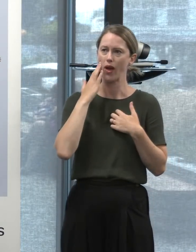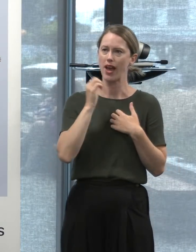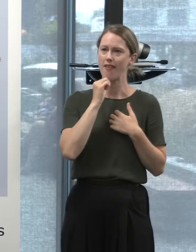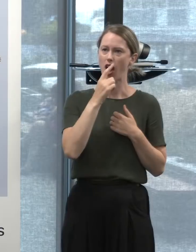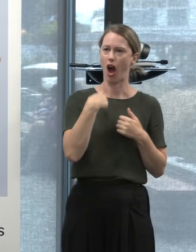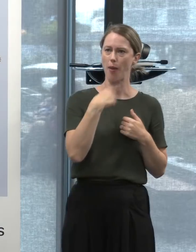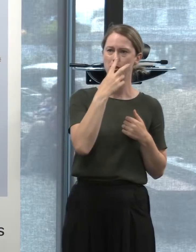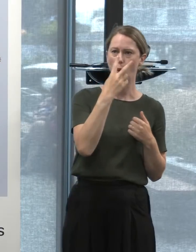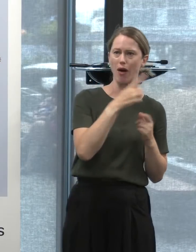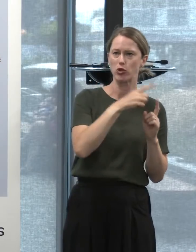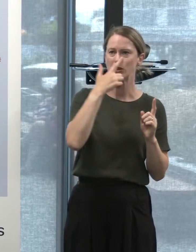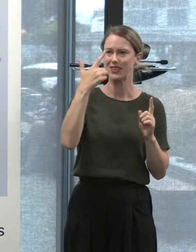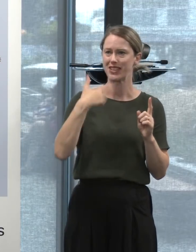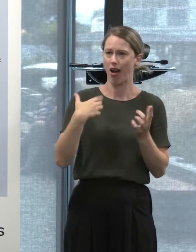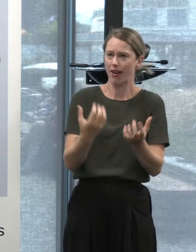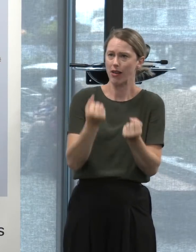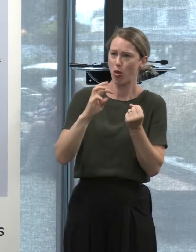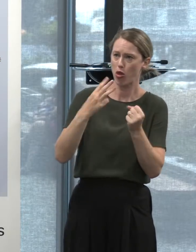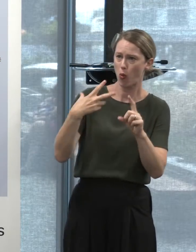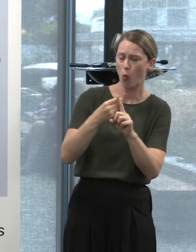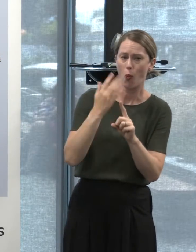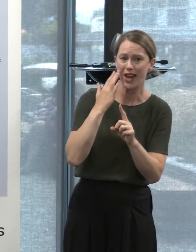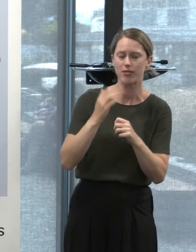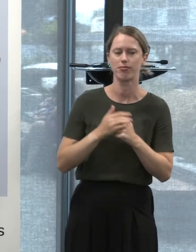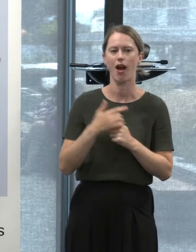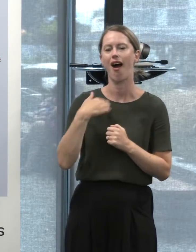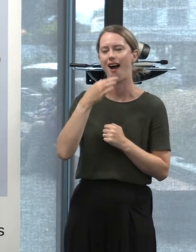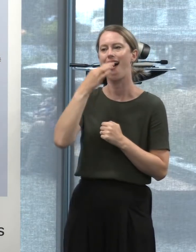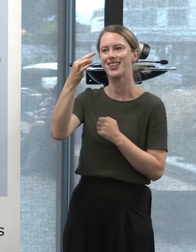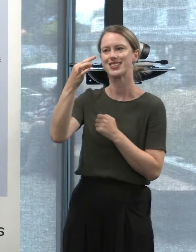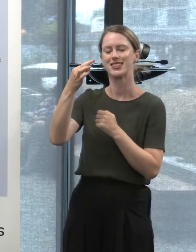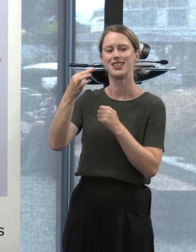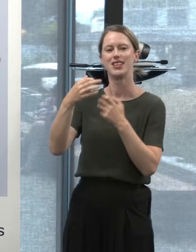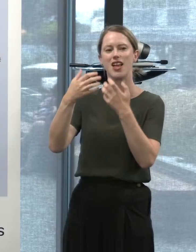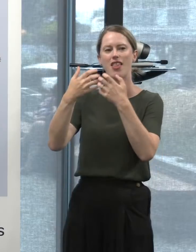inflammation of the heart, myocarditis.